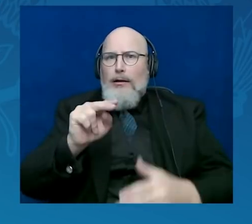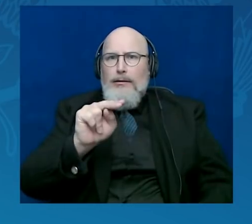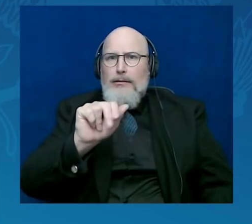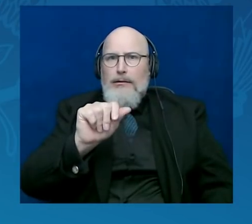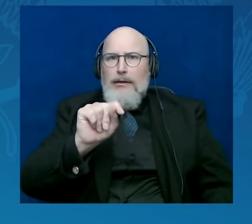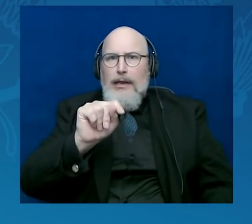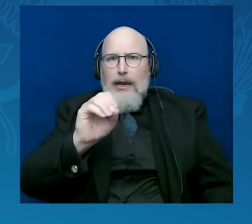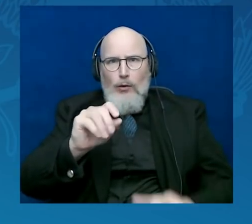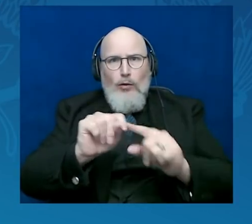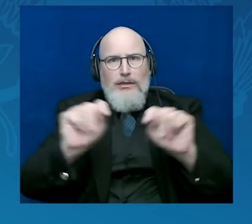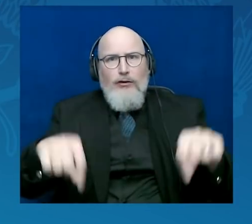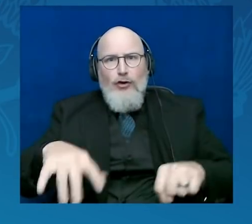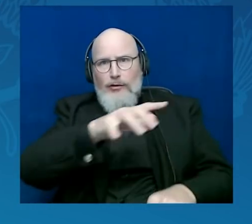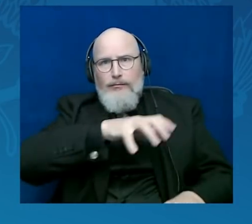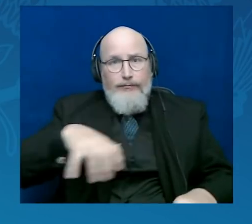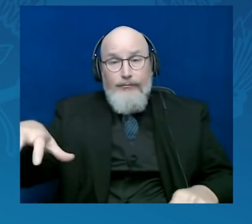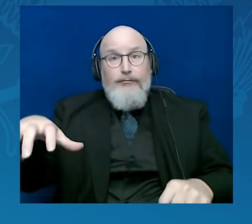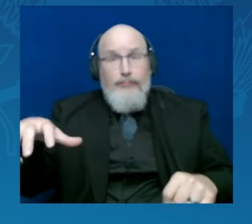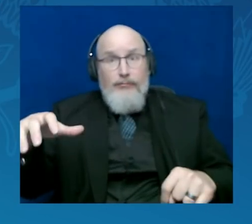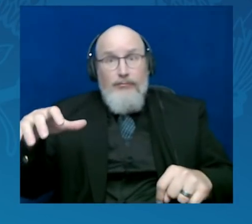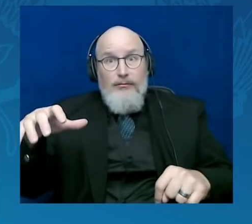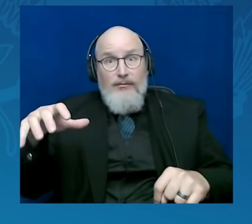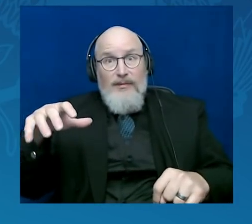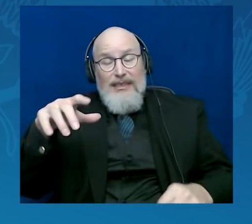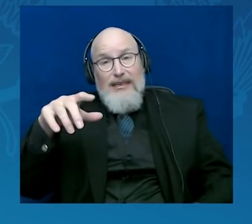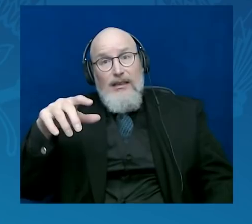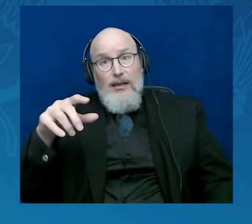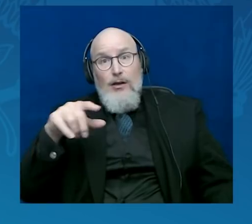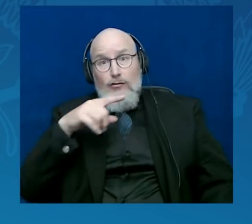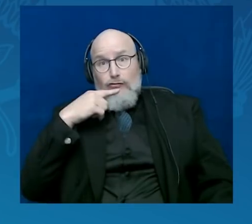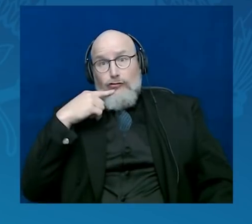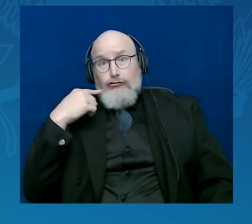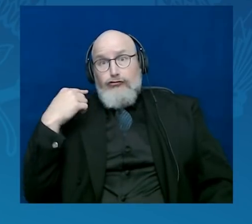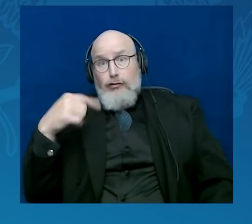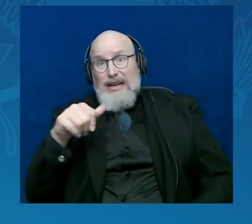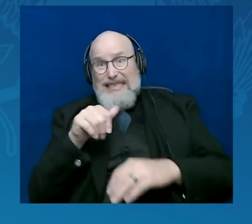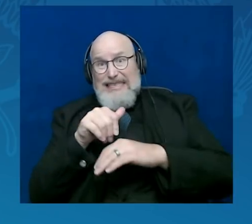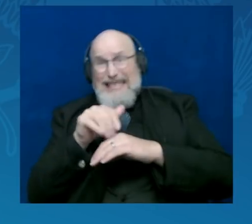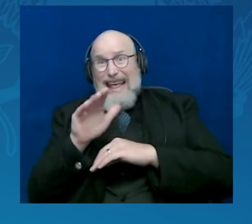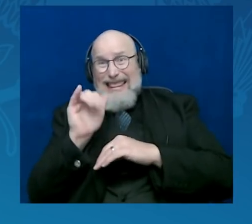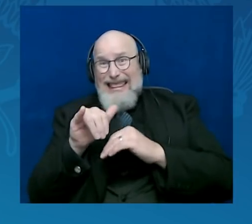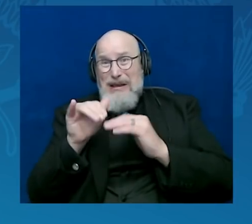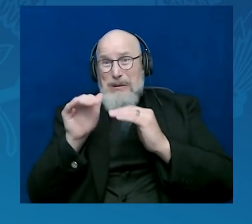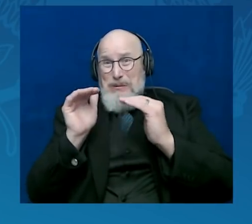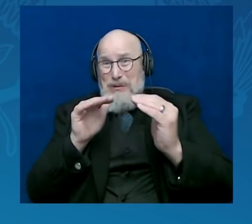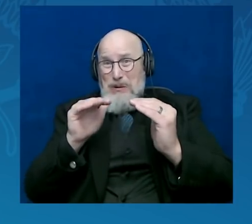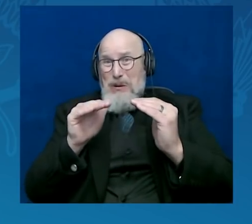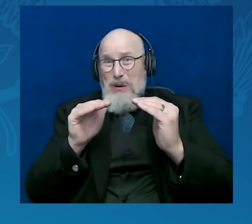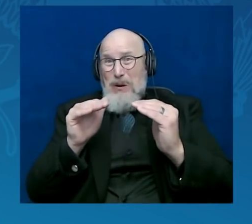Since Russia launched its proxy war against Ukraine nearly eight years ago,